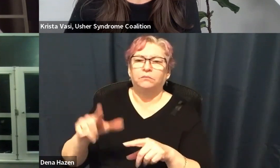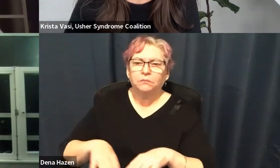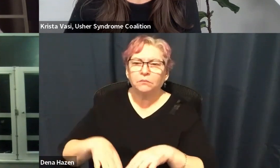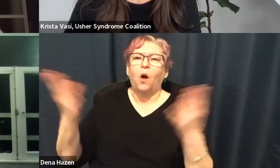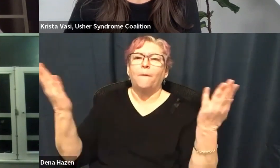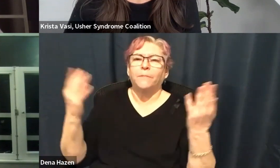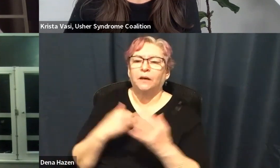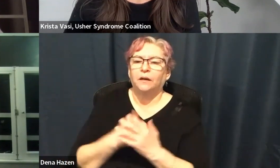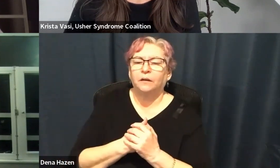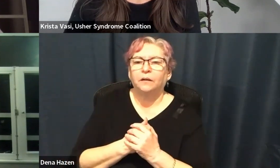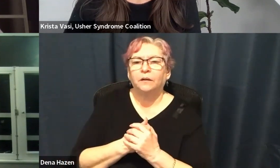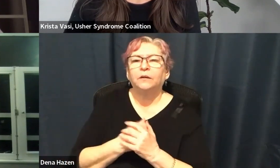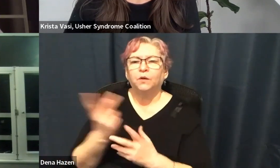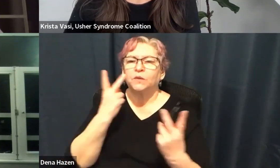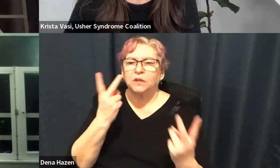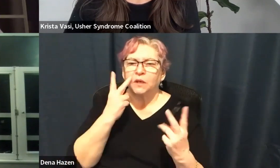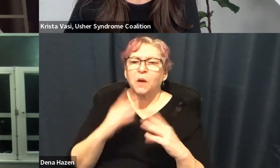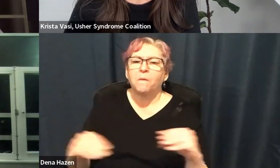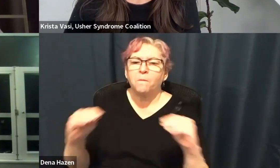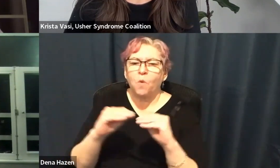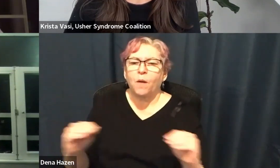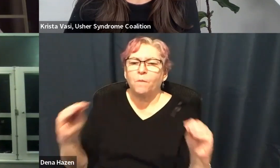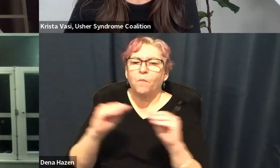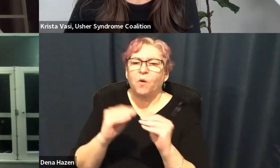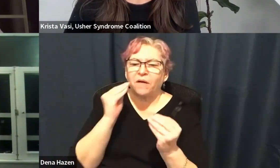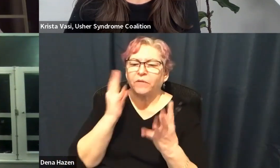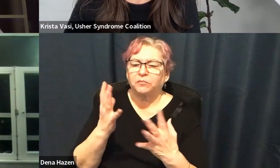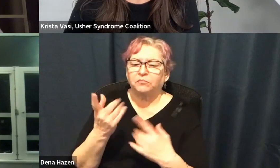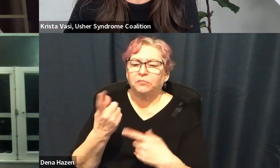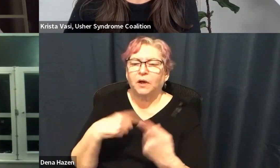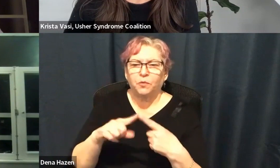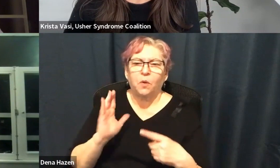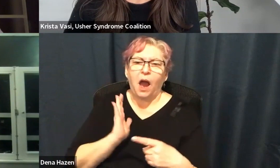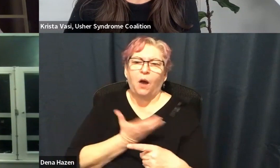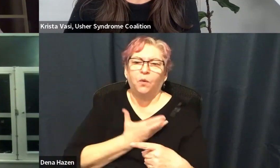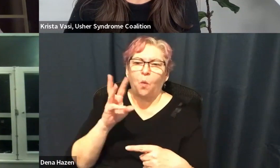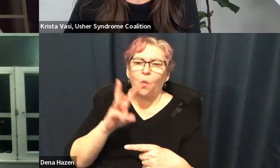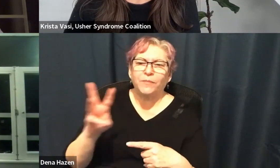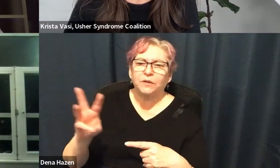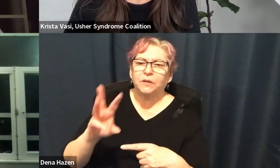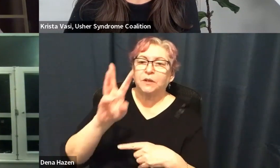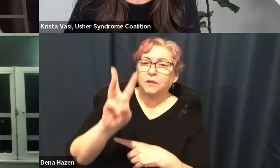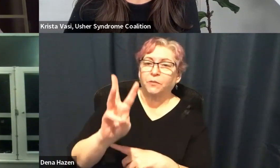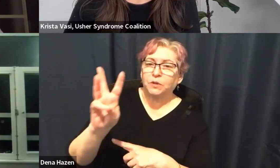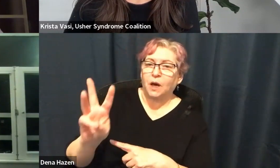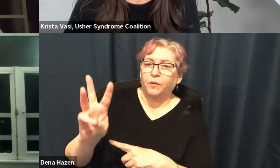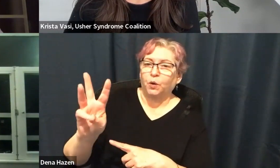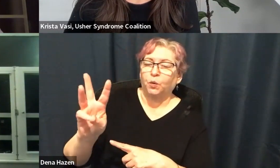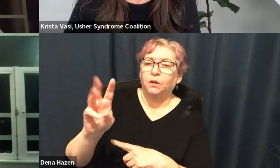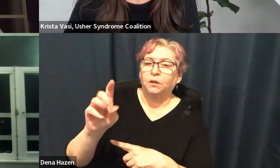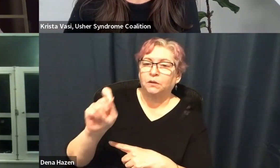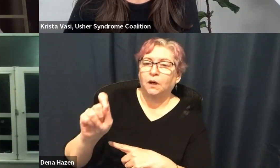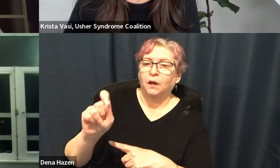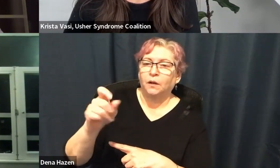But you will see more and more information, come to our website at